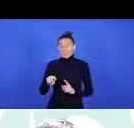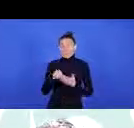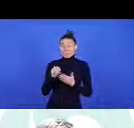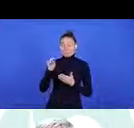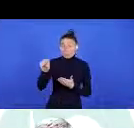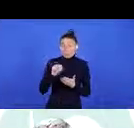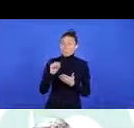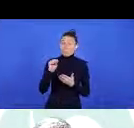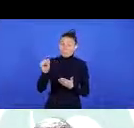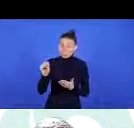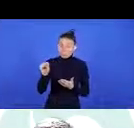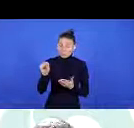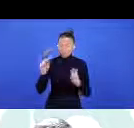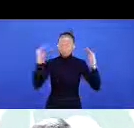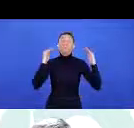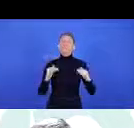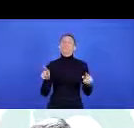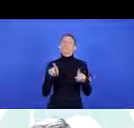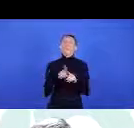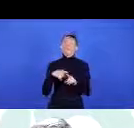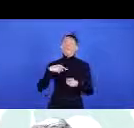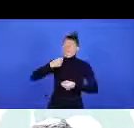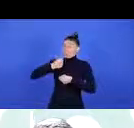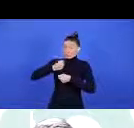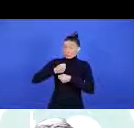, in the amount of 150 Euros per month